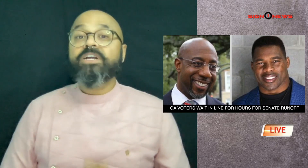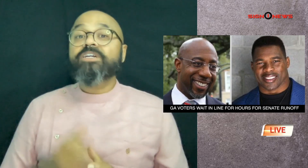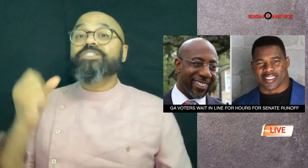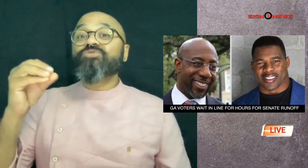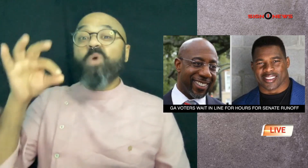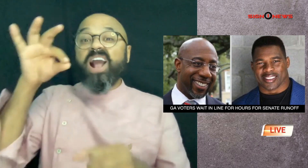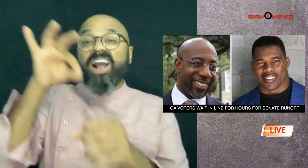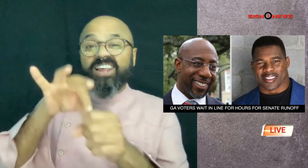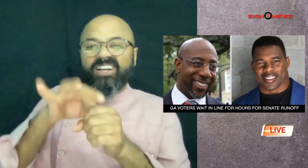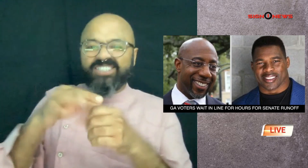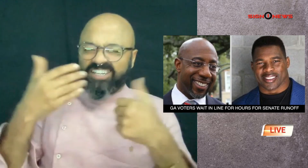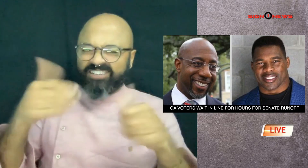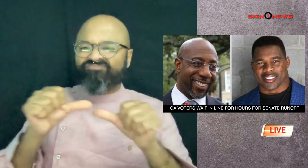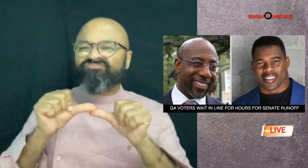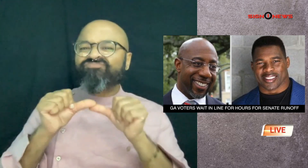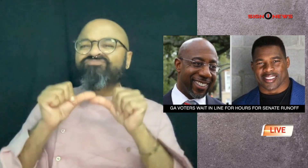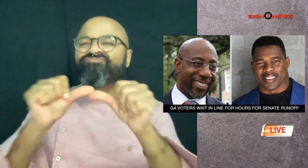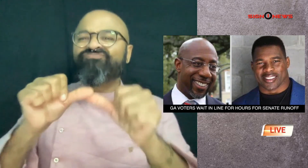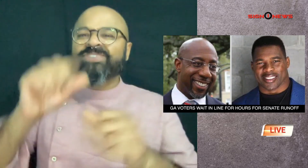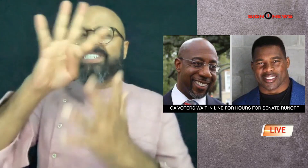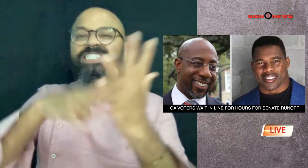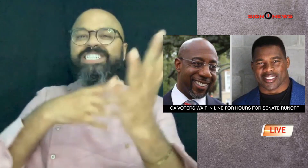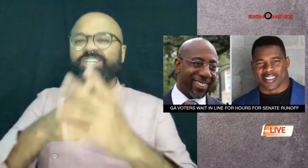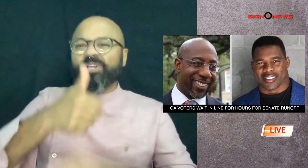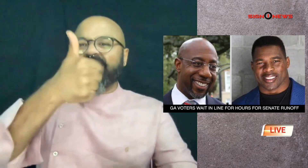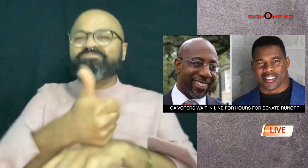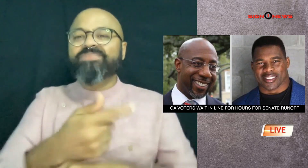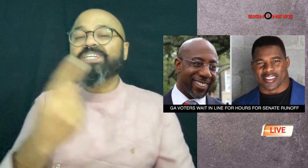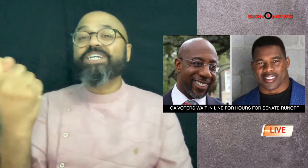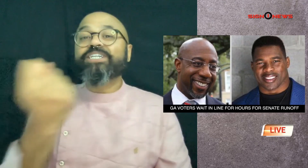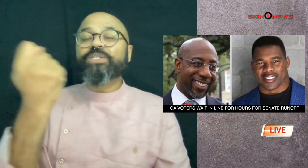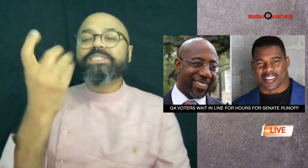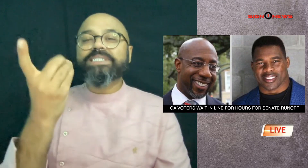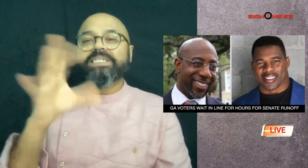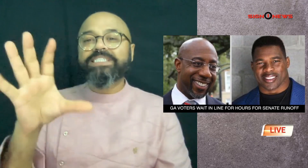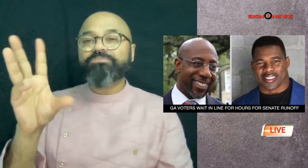so a runoff election is scheduled for Tuesday, December 6